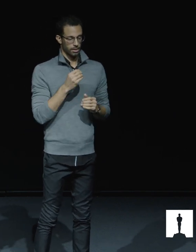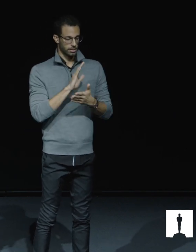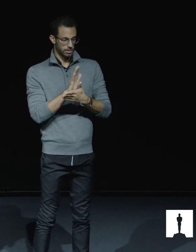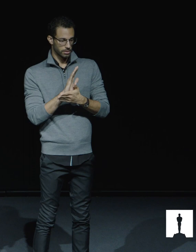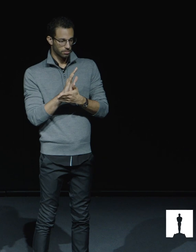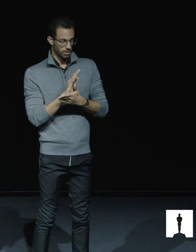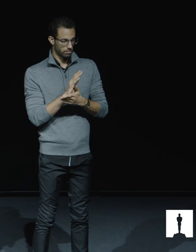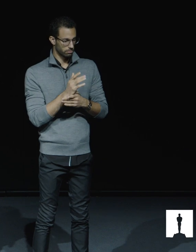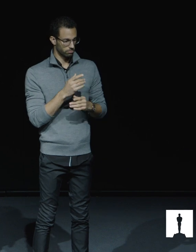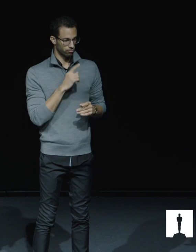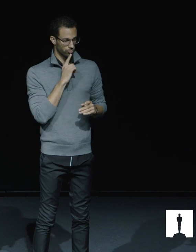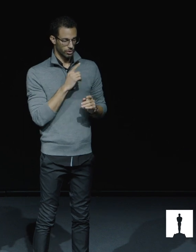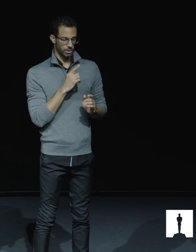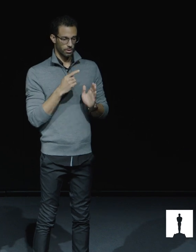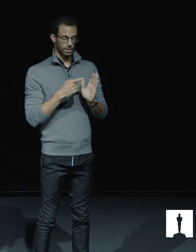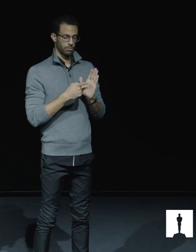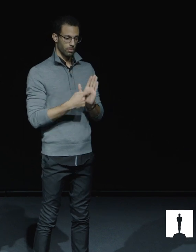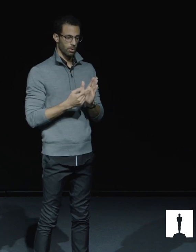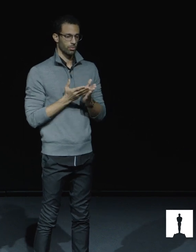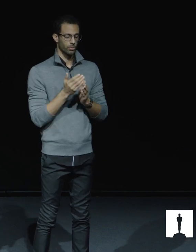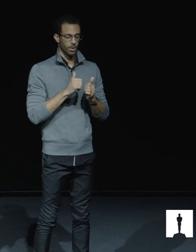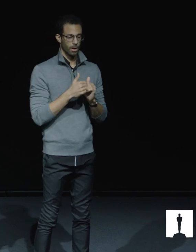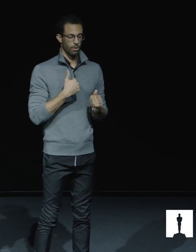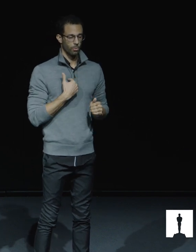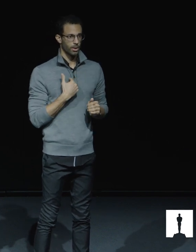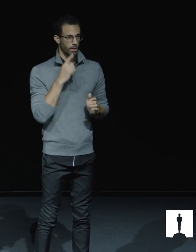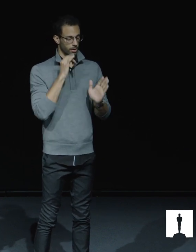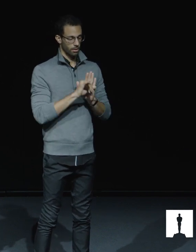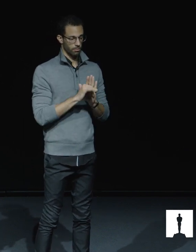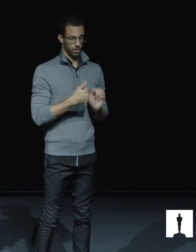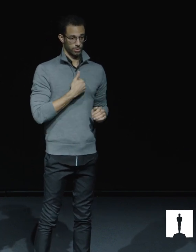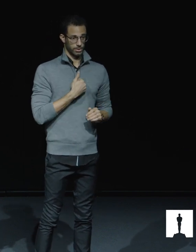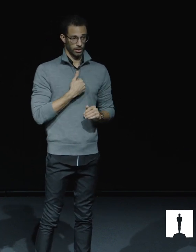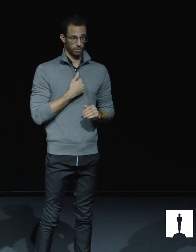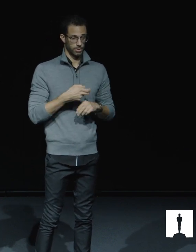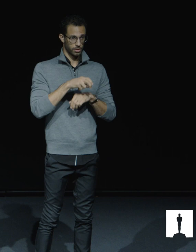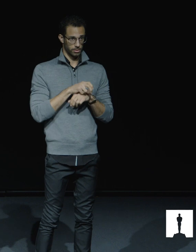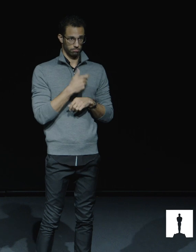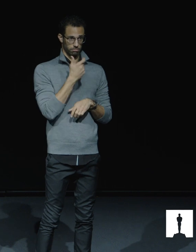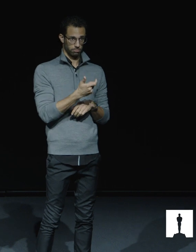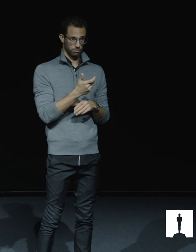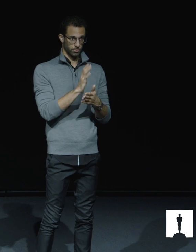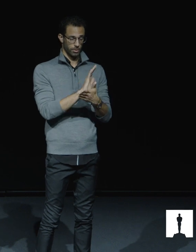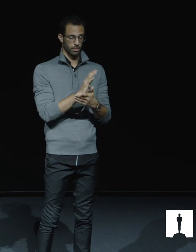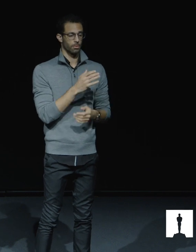culture impact the way that we identify ourselves as film spectators, as well as how we identify